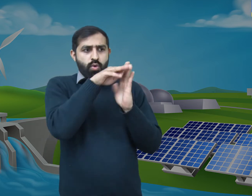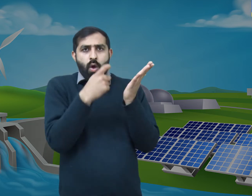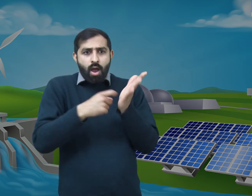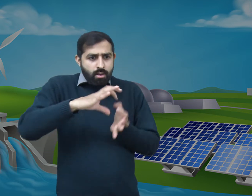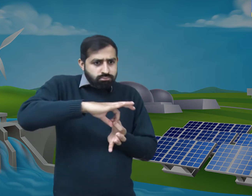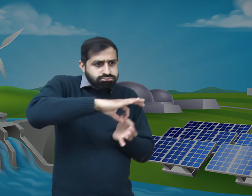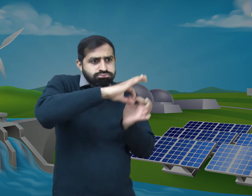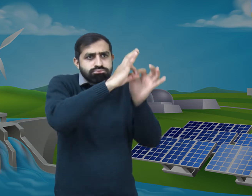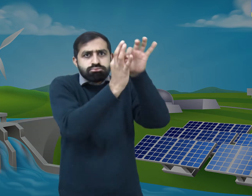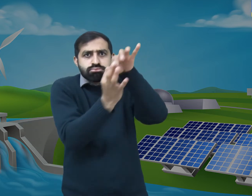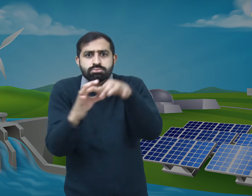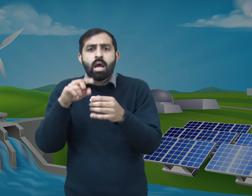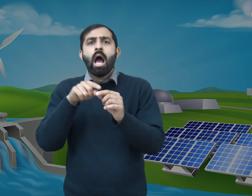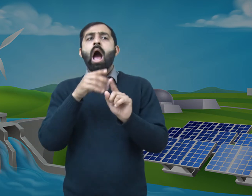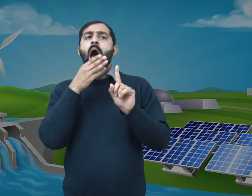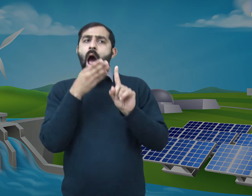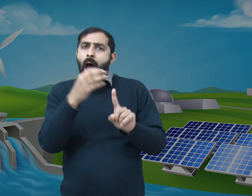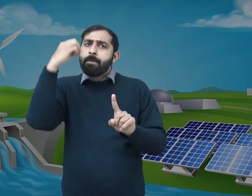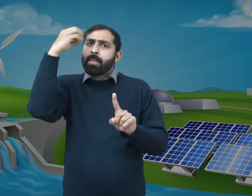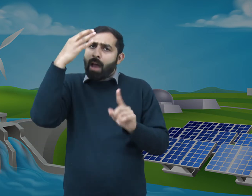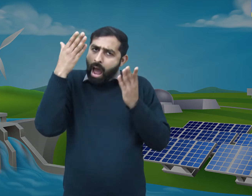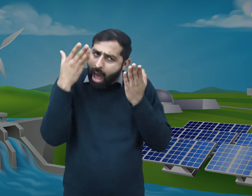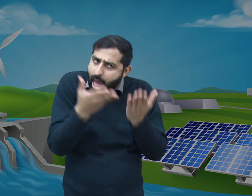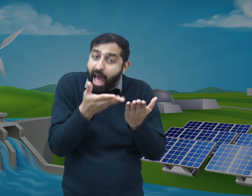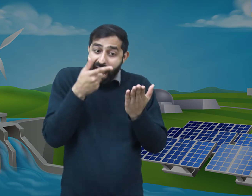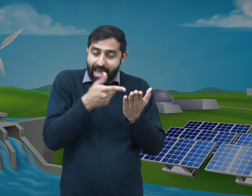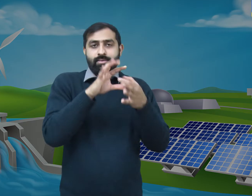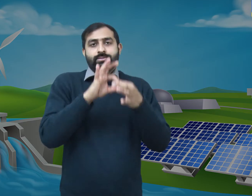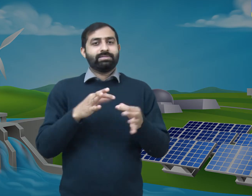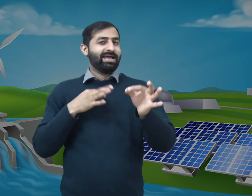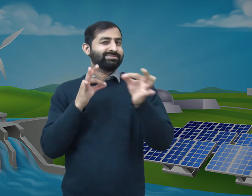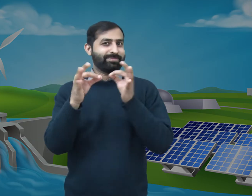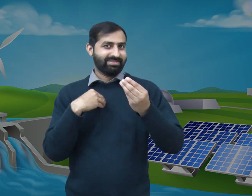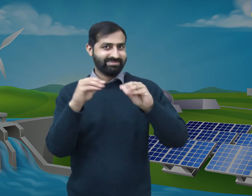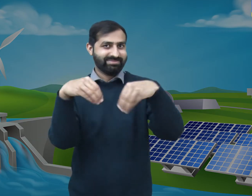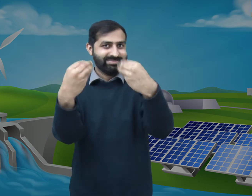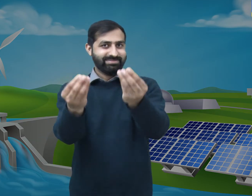Now we will discuss in detail the process of generating electricity step by step.